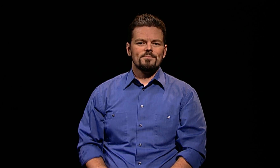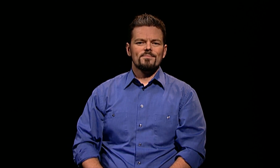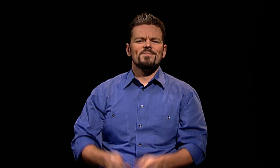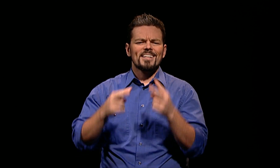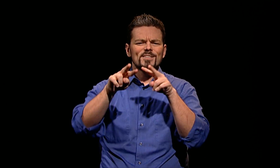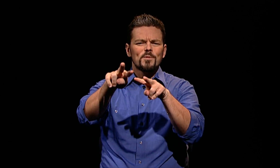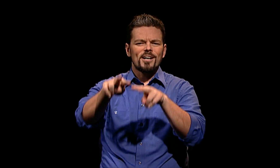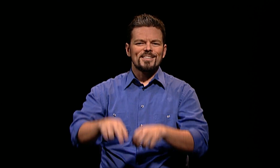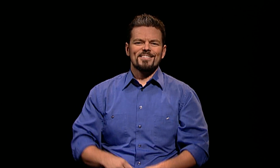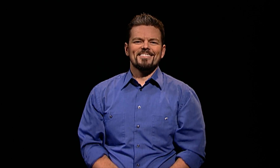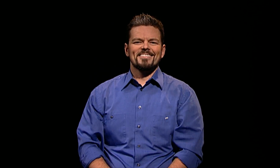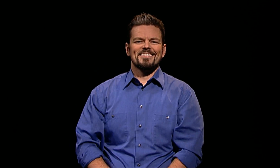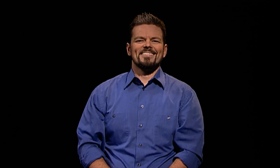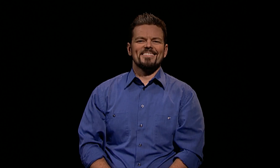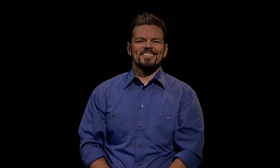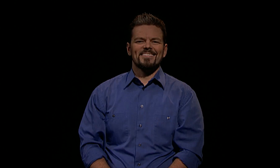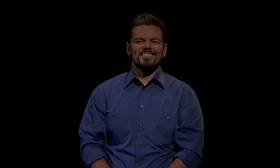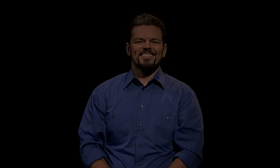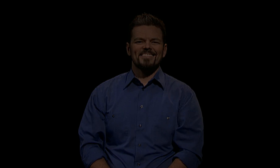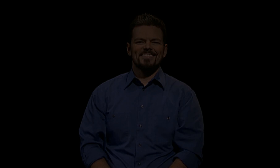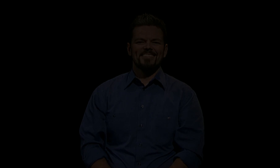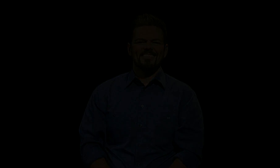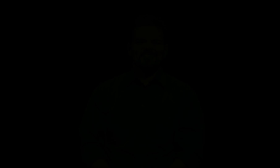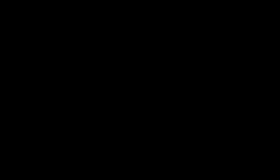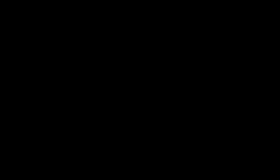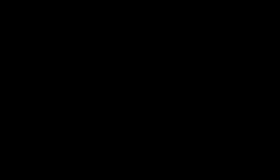THE UNITED STATES OF AMERICA. LET'S WATCH.